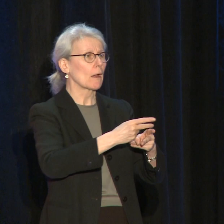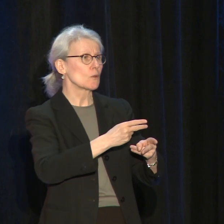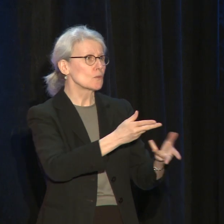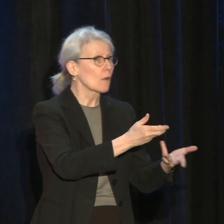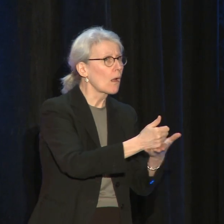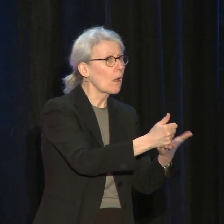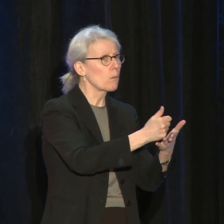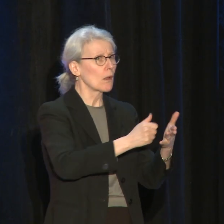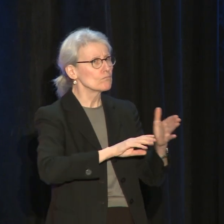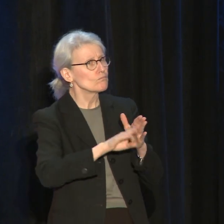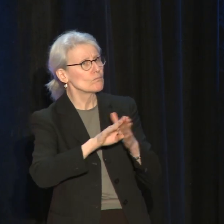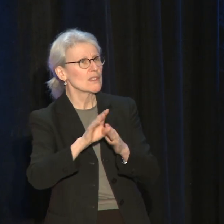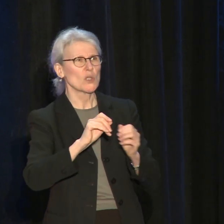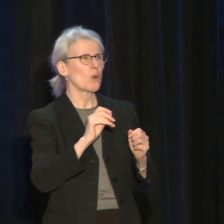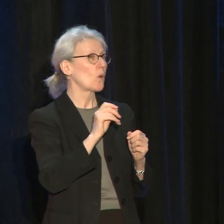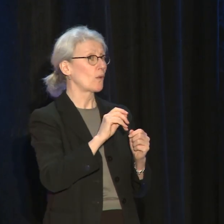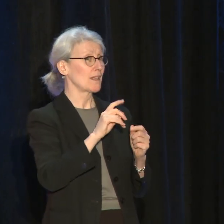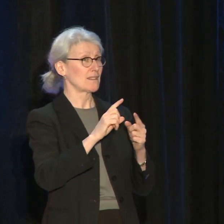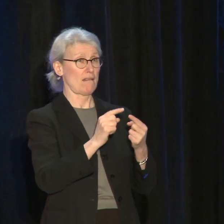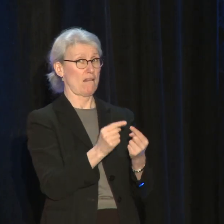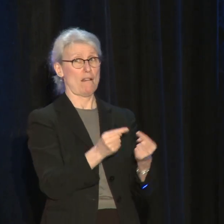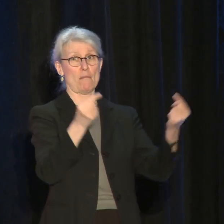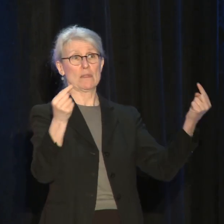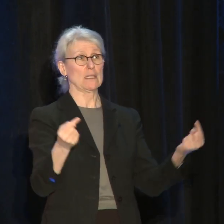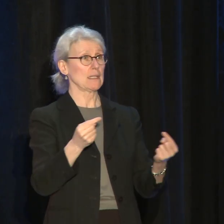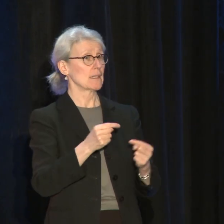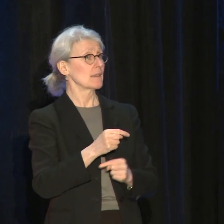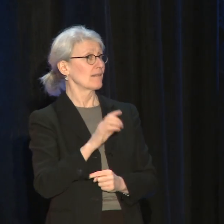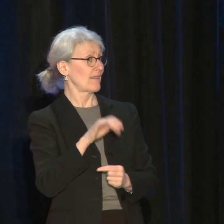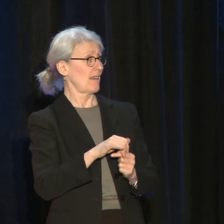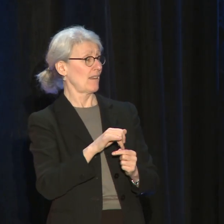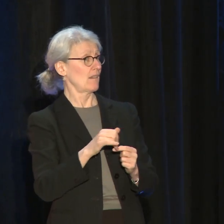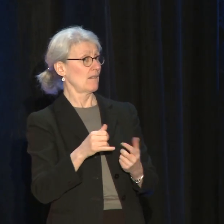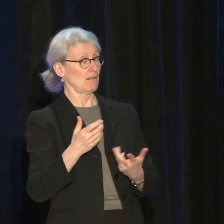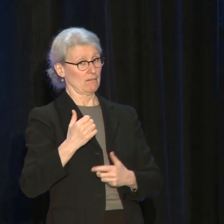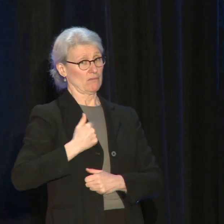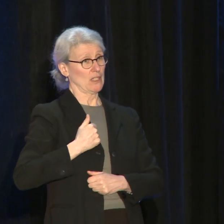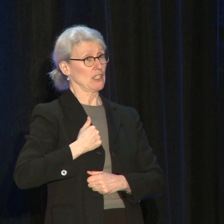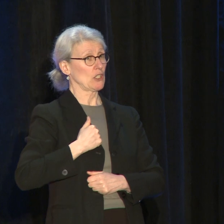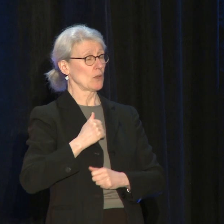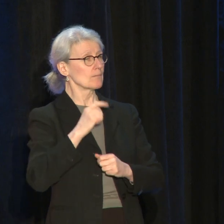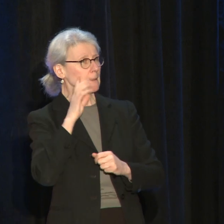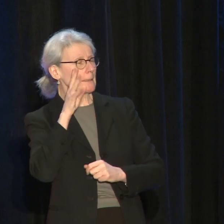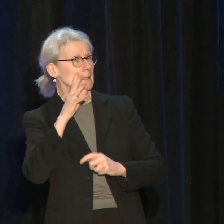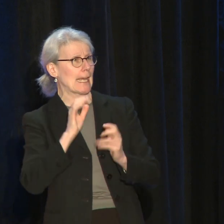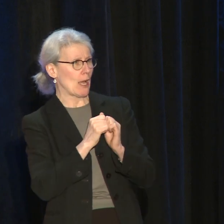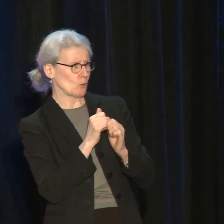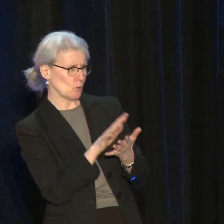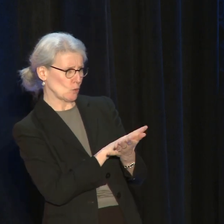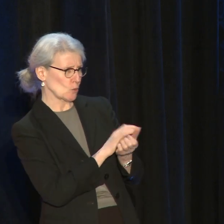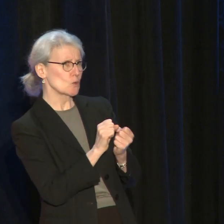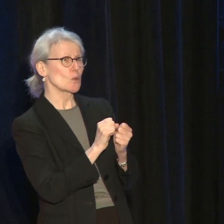it's the opposite. It was developed by the U.S military to destroy tribes,